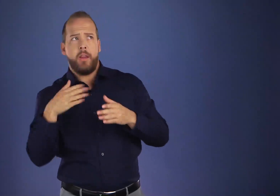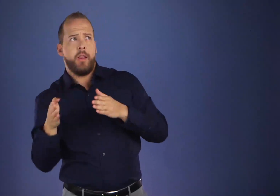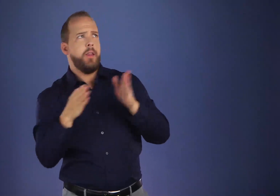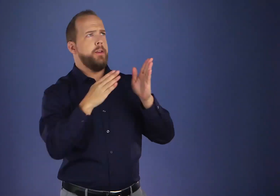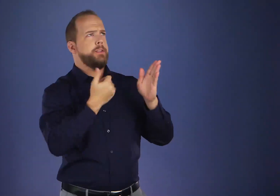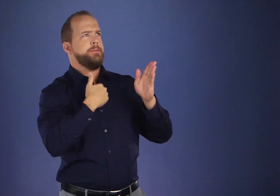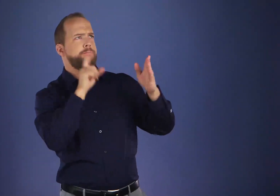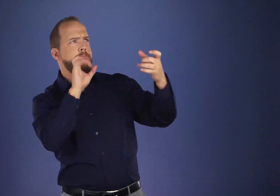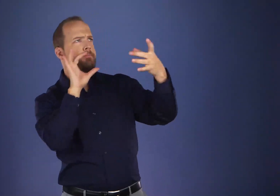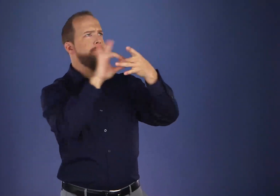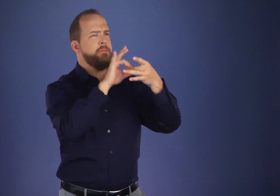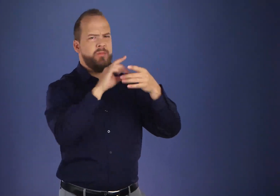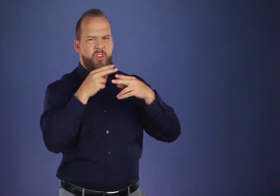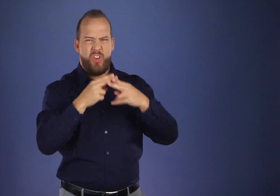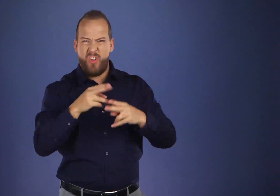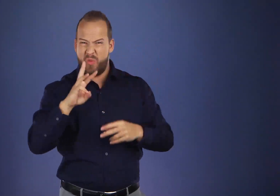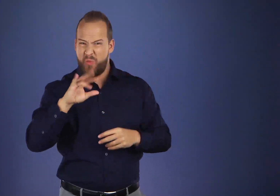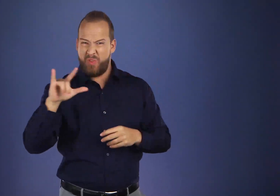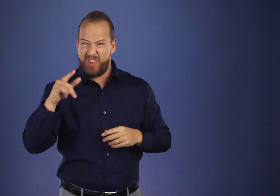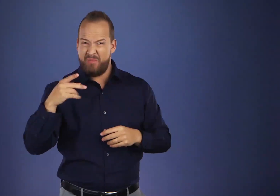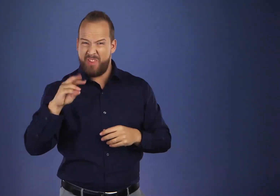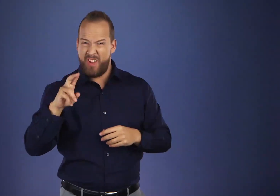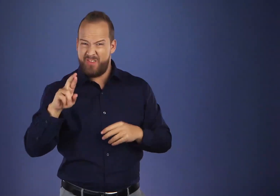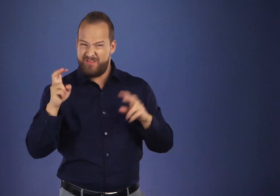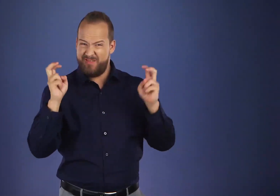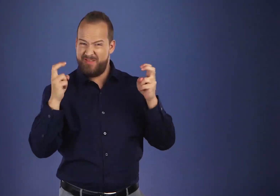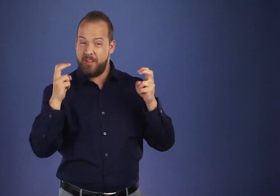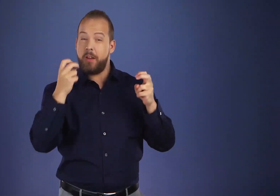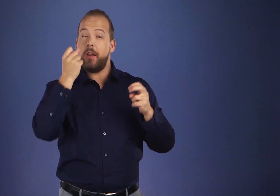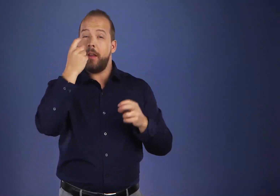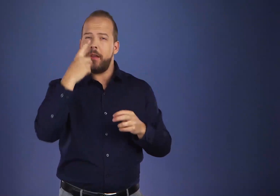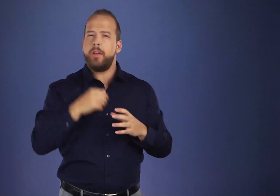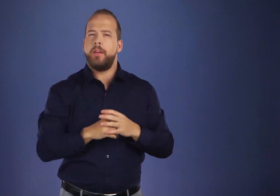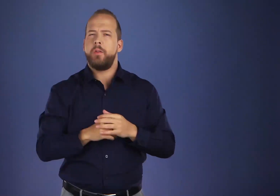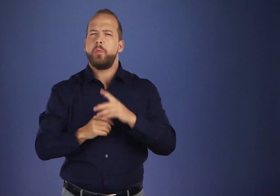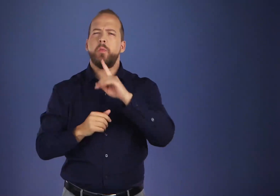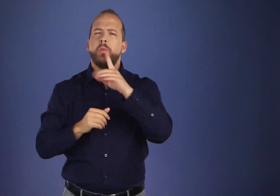All of the Twelve Steps require sustained and personal exertion